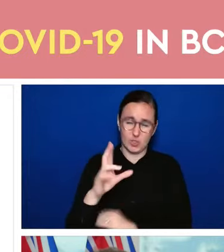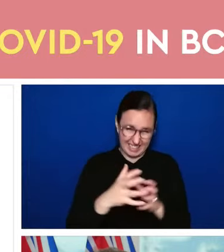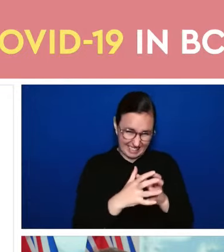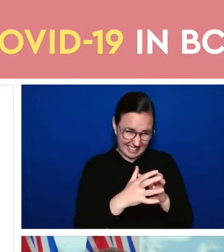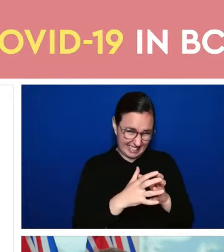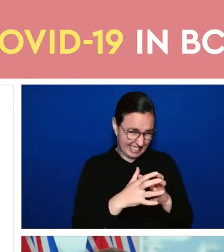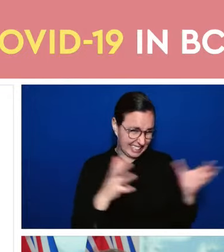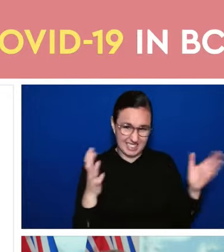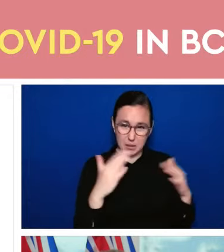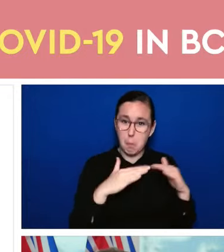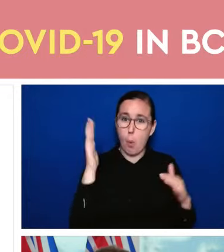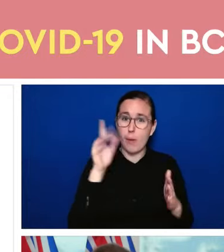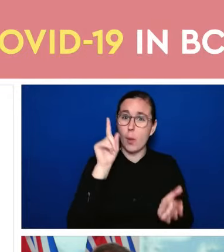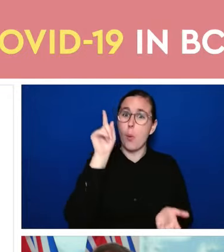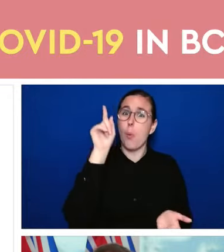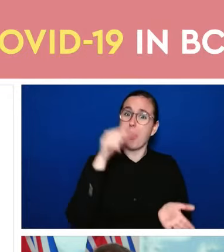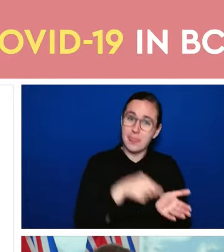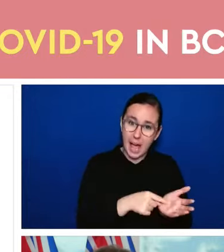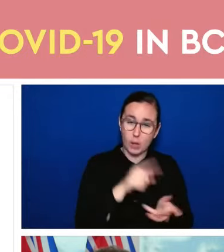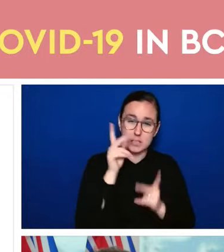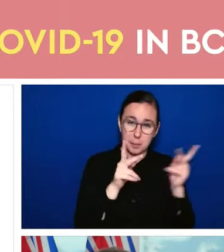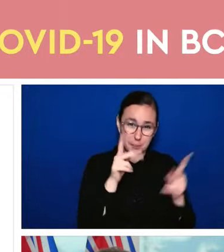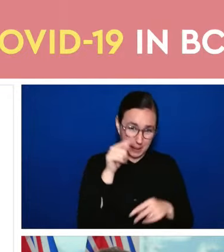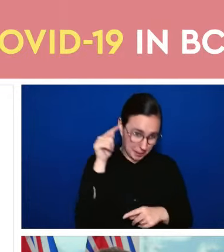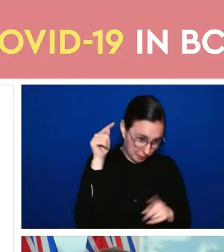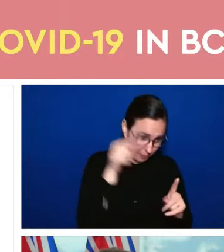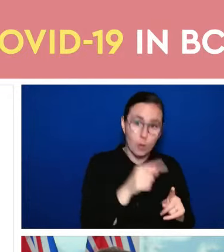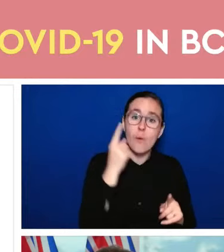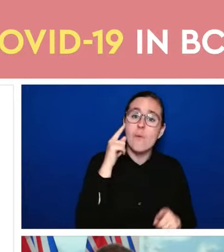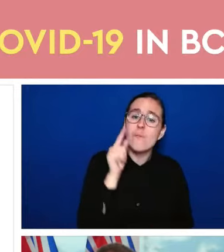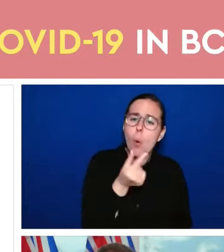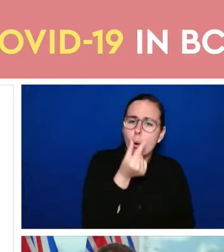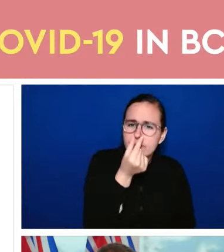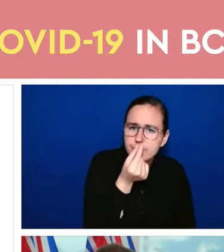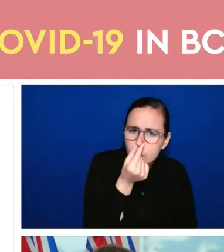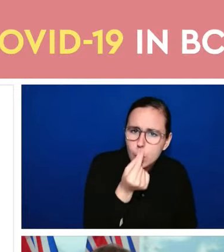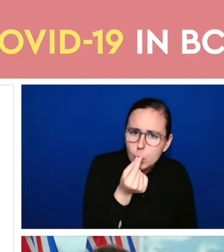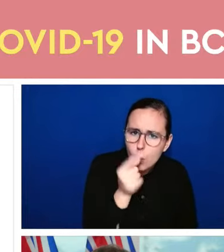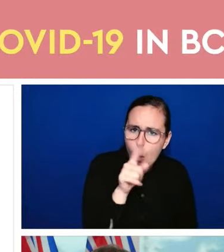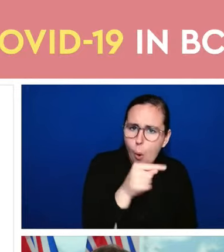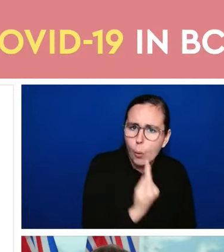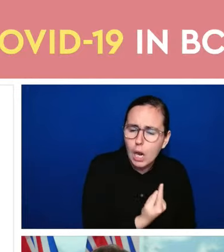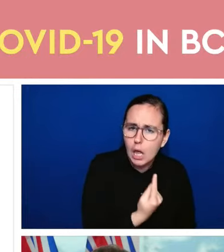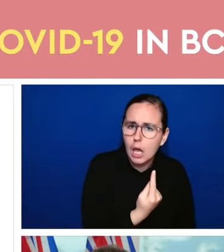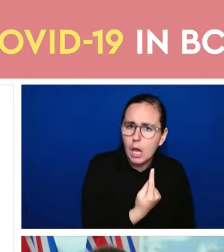and given time we have to deal with both covered nineteen searches in the community. And